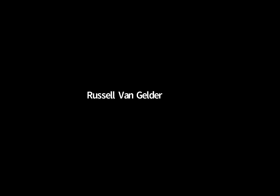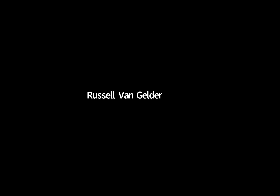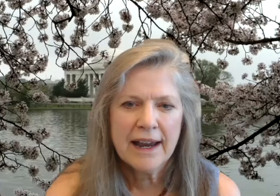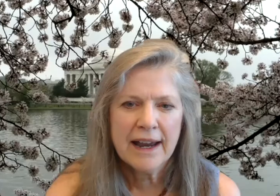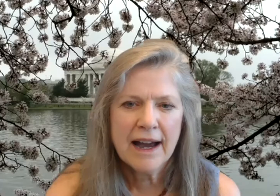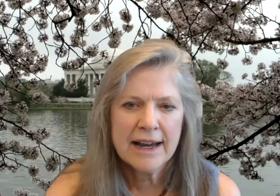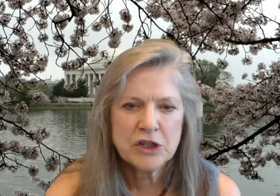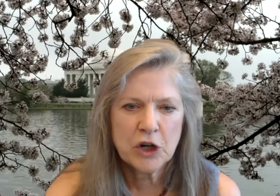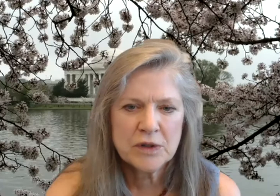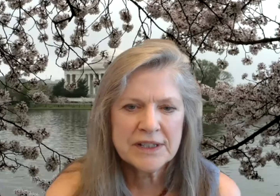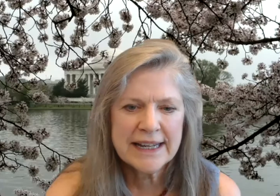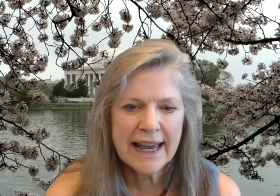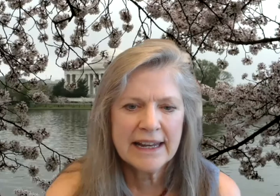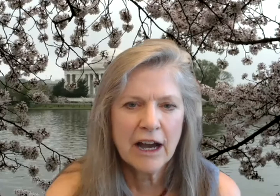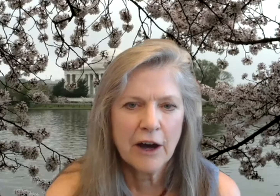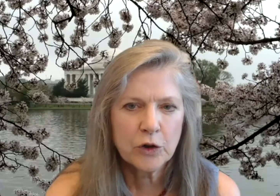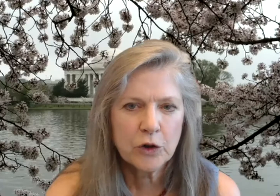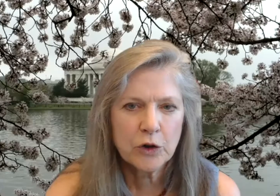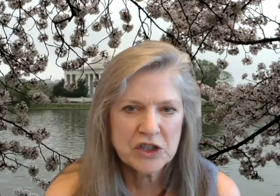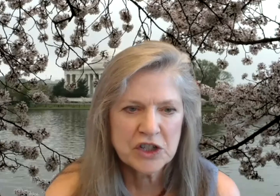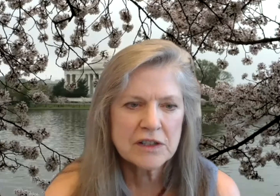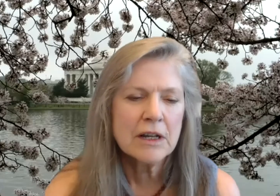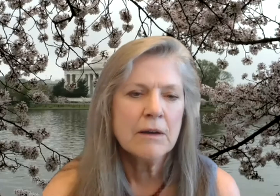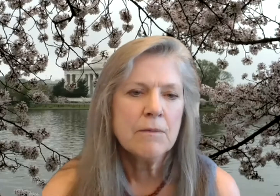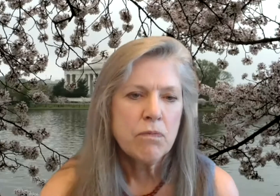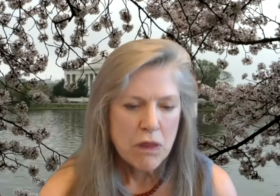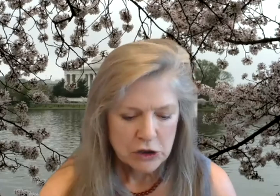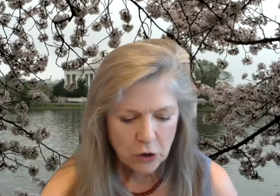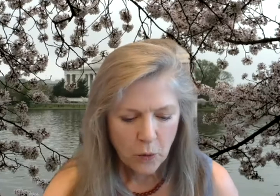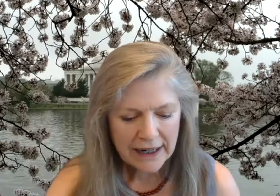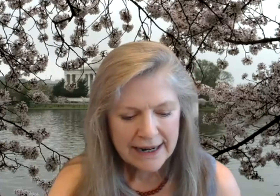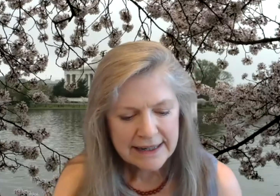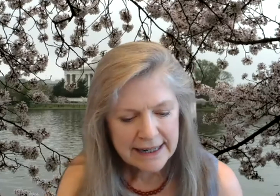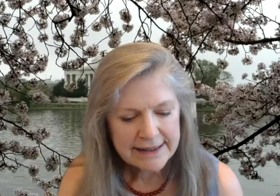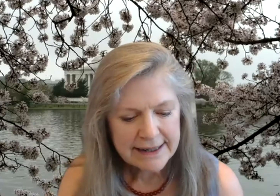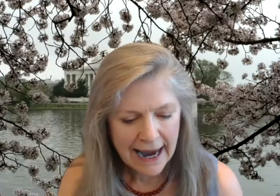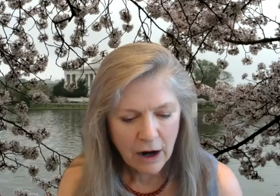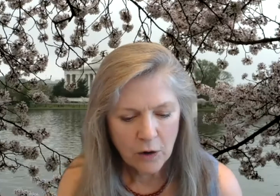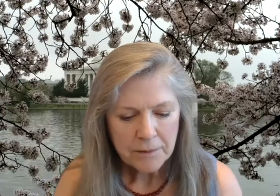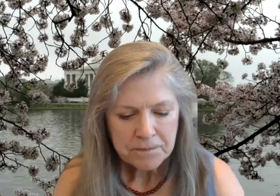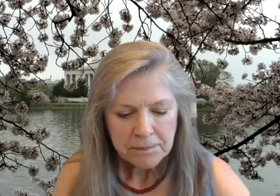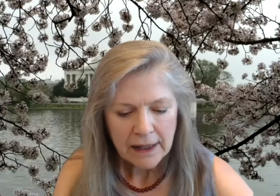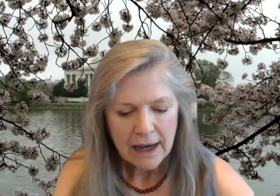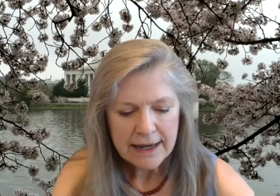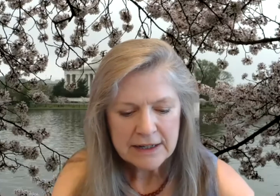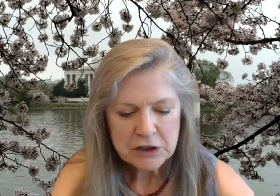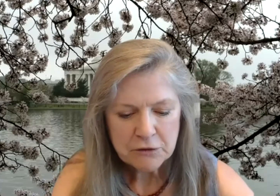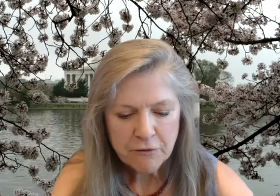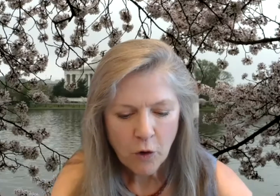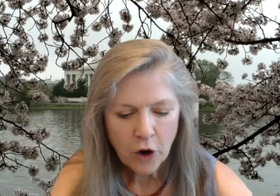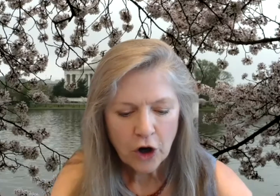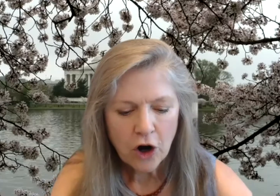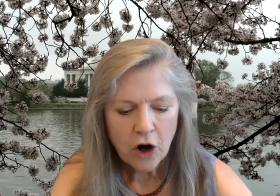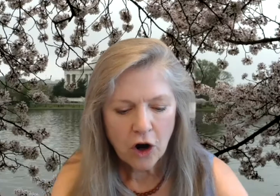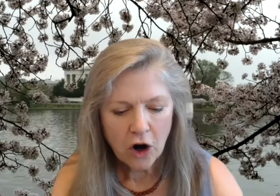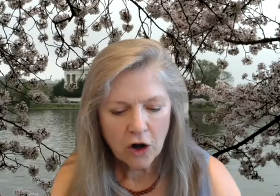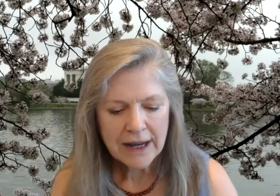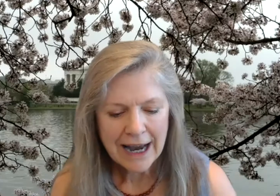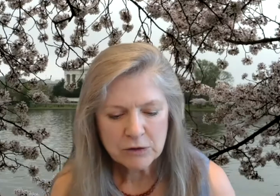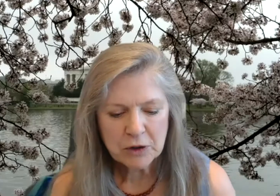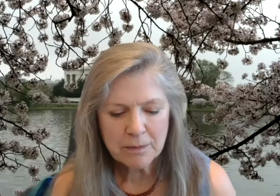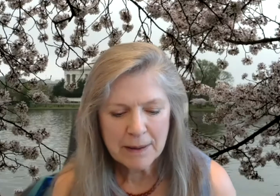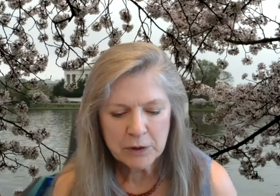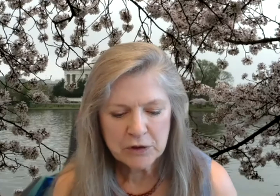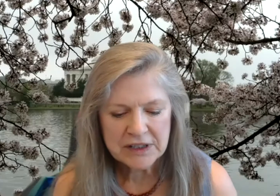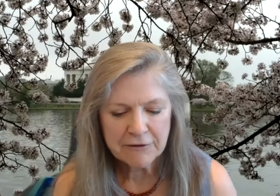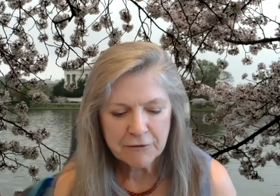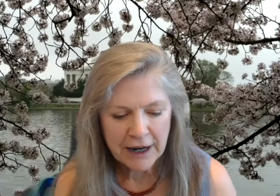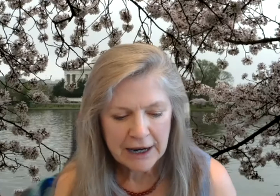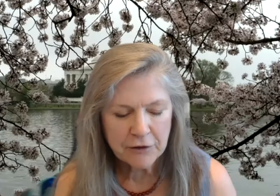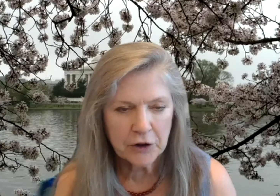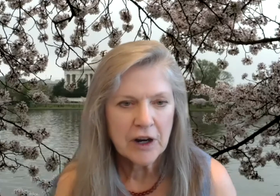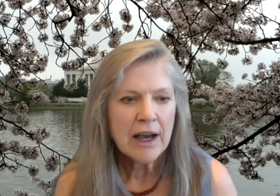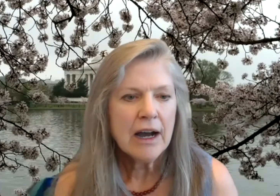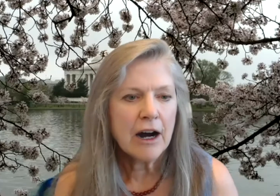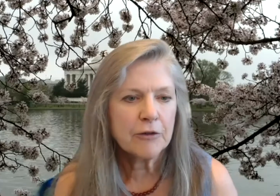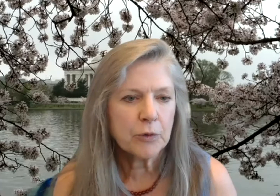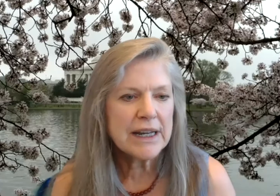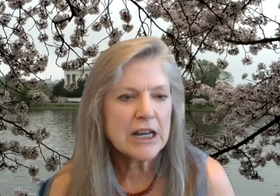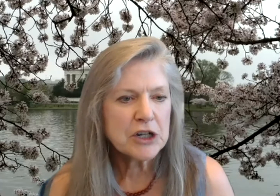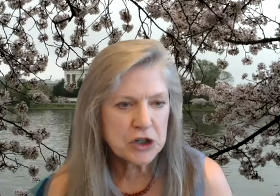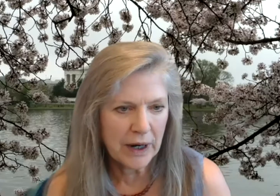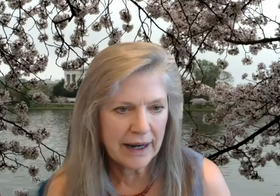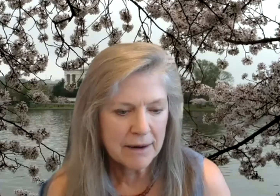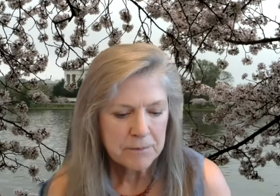I don’t see any other questions. I need all Council members in favor of reissuing